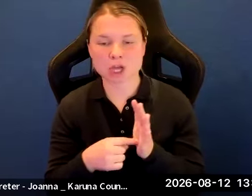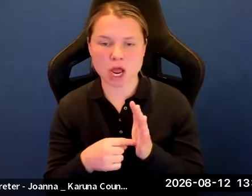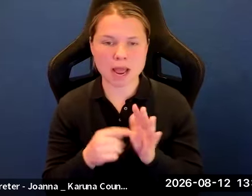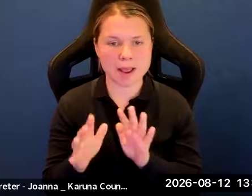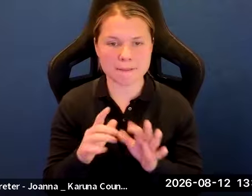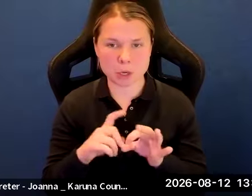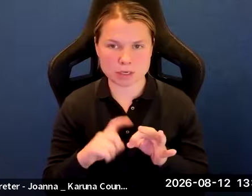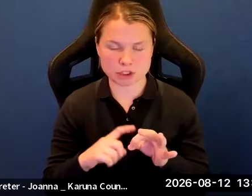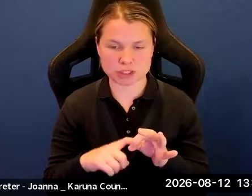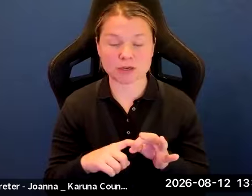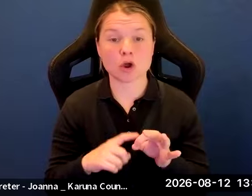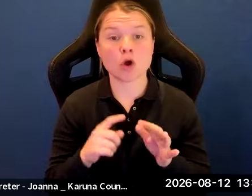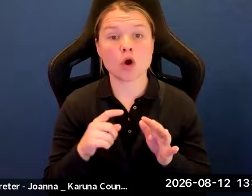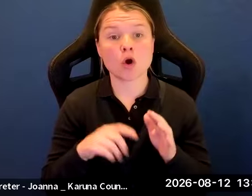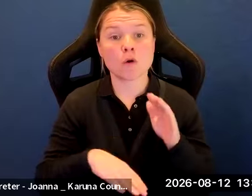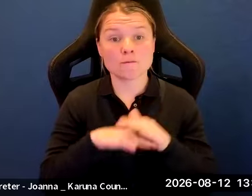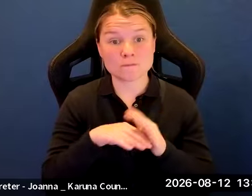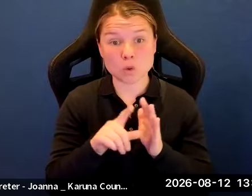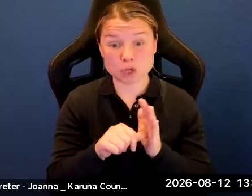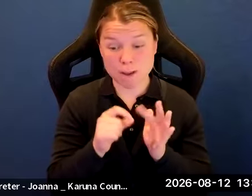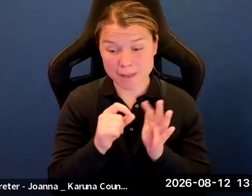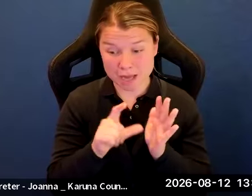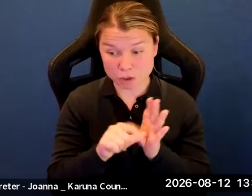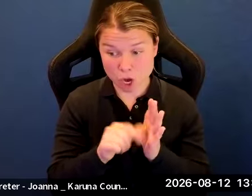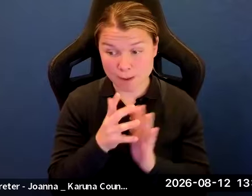. SUE: Sue speaking. One